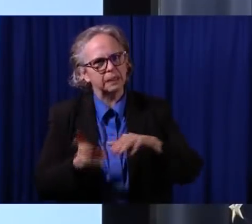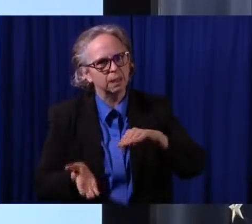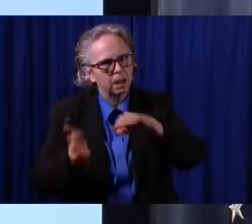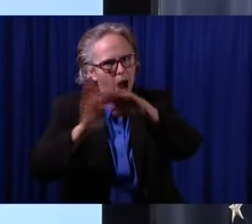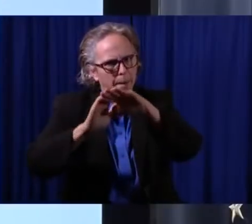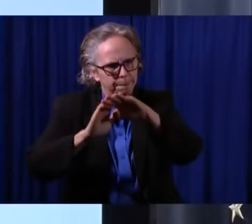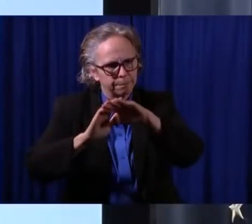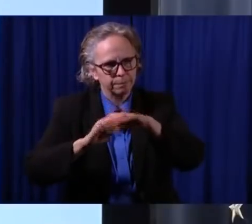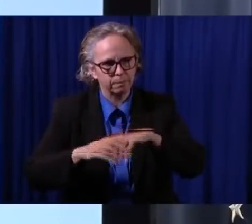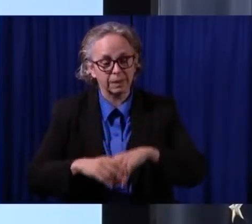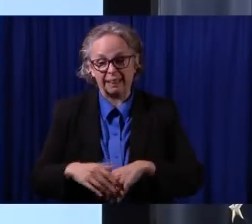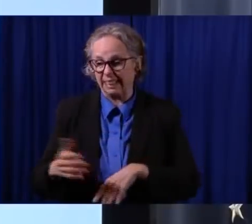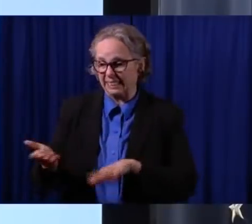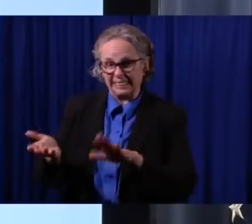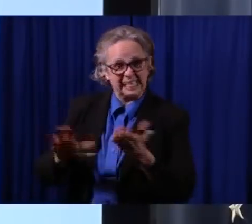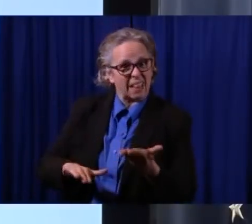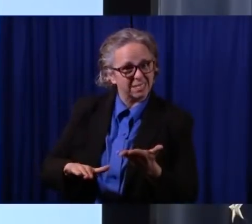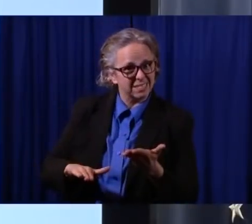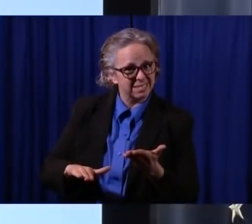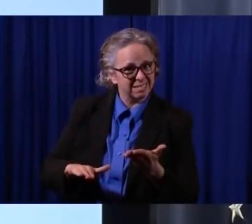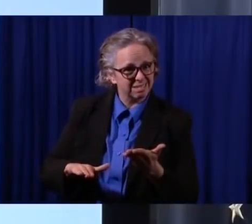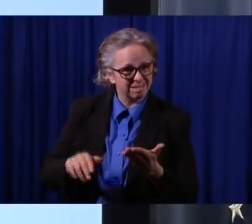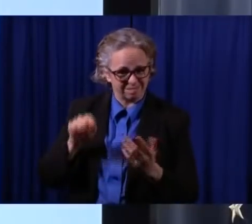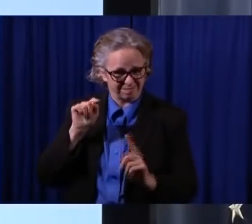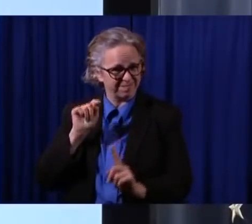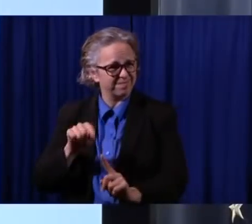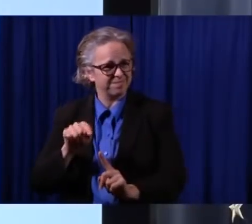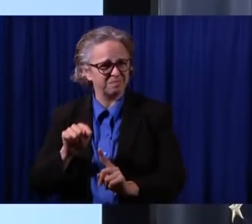, FAIRLY BIG JUMP IN THE NUMBER OF CASES IN THE LAST 24 HOURS.